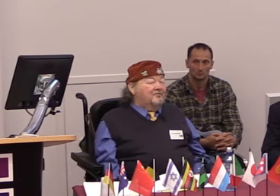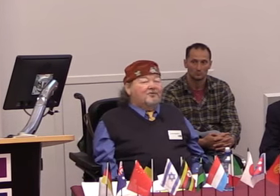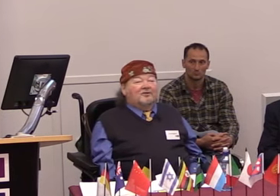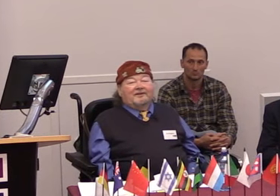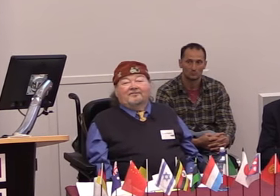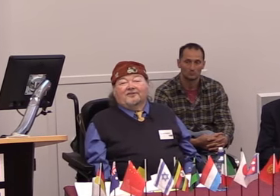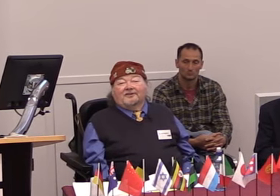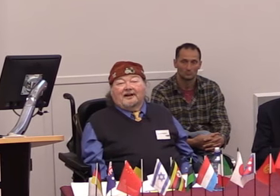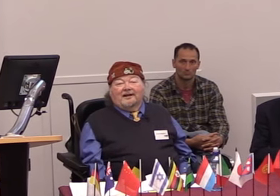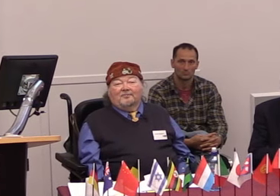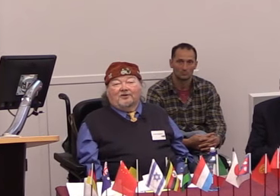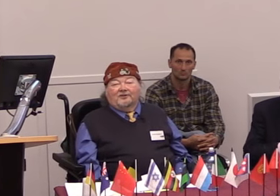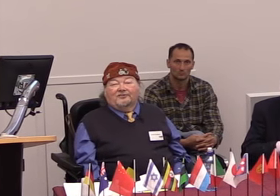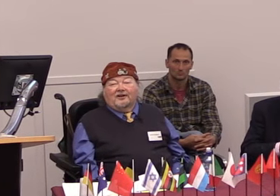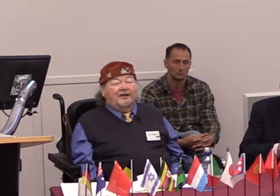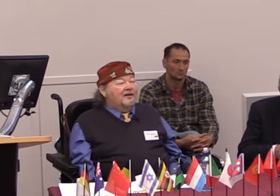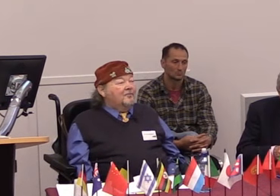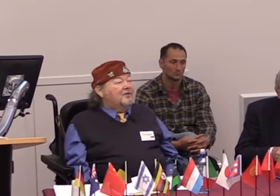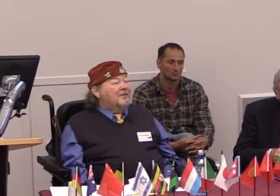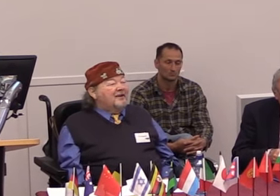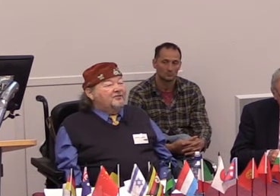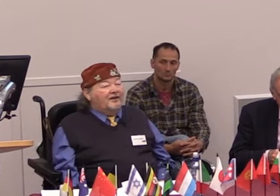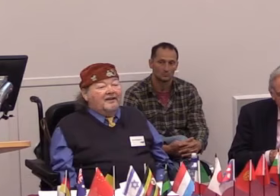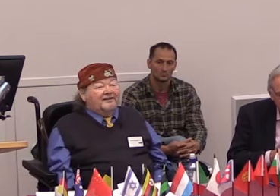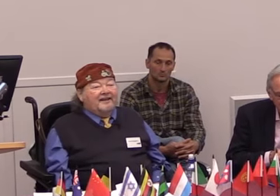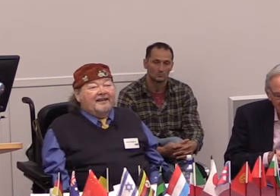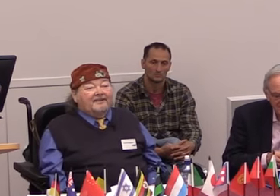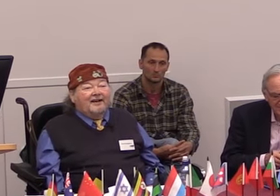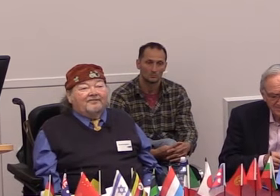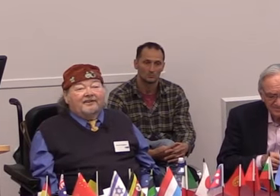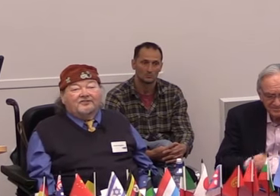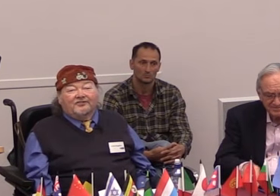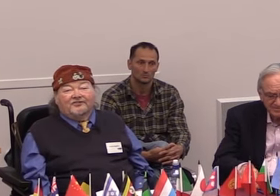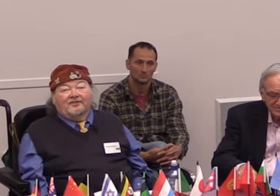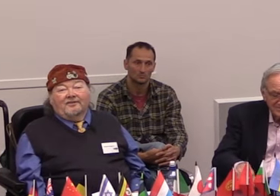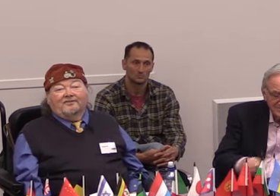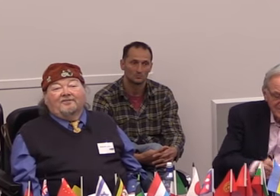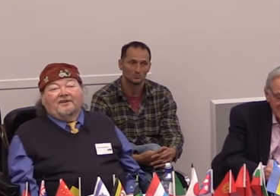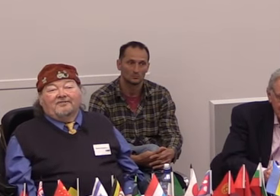Just before we go any further, I'm going to try and delay the coffee just for five or